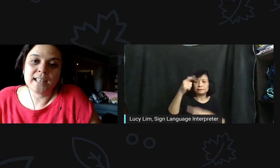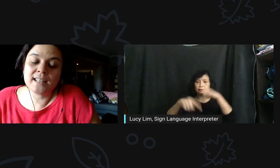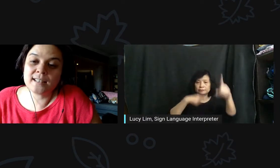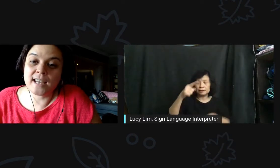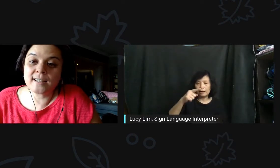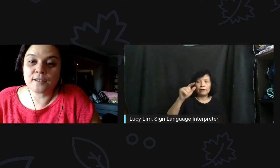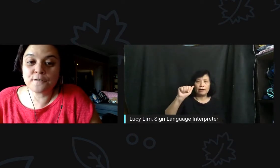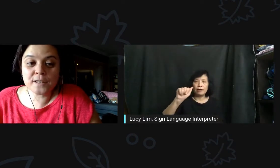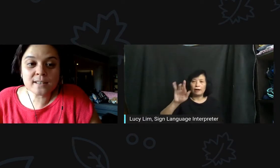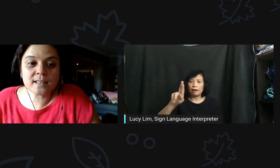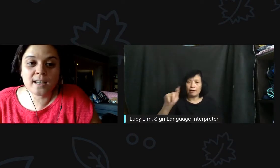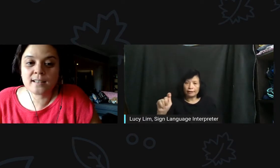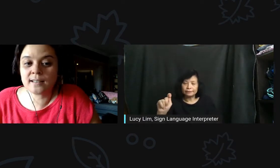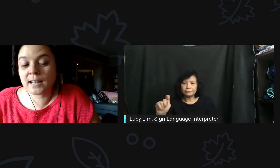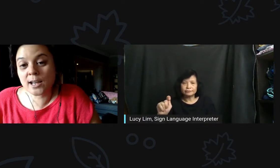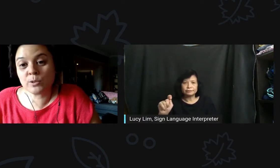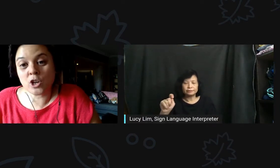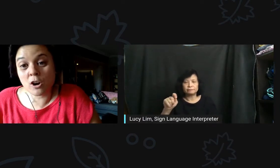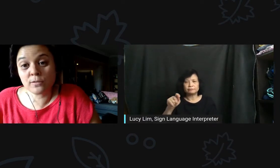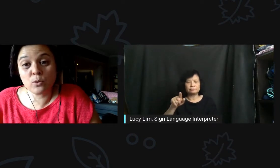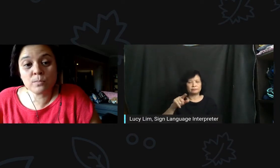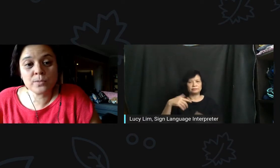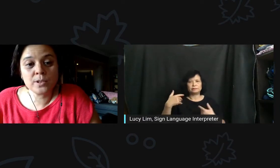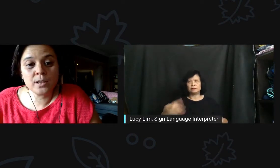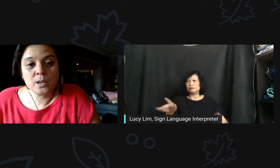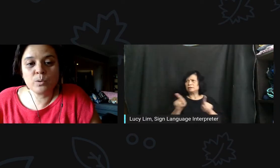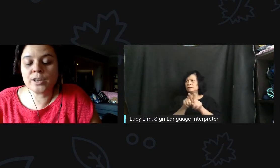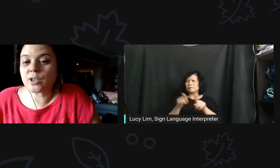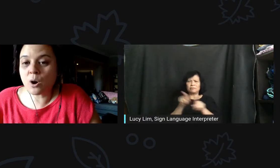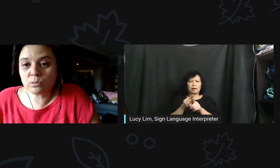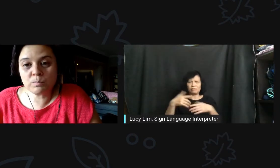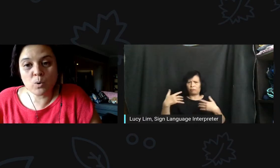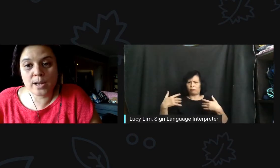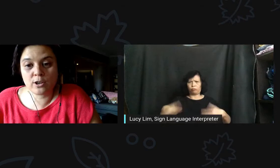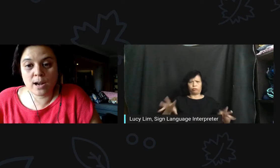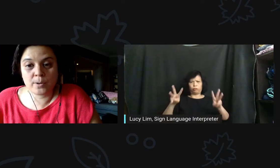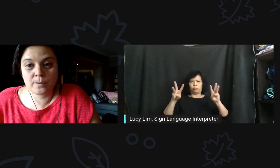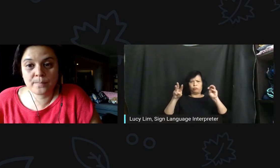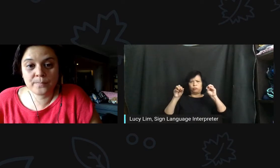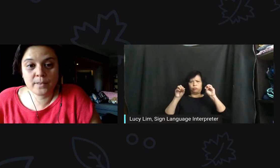is a sophisticated language art form with its own poetic grammar.